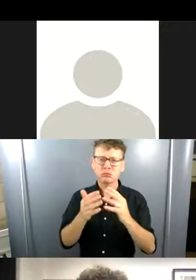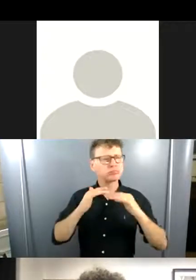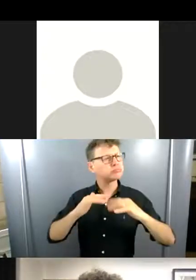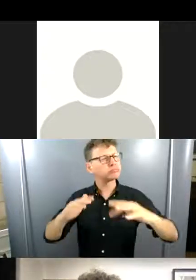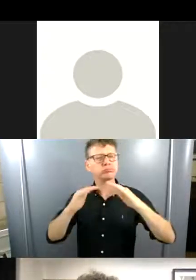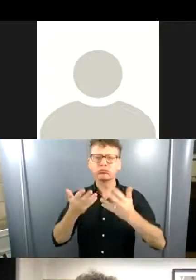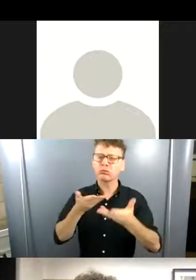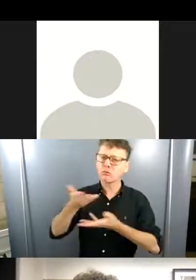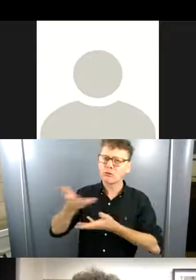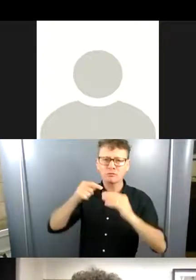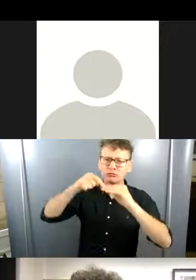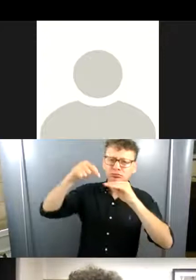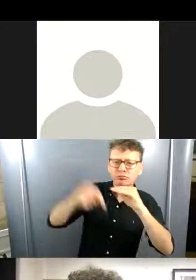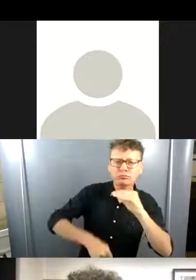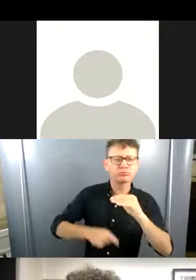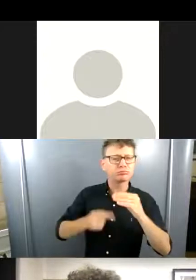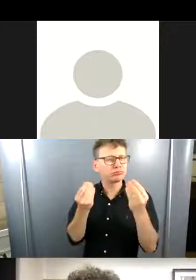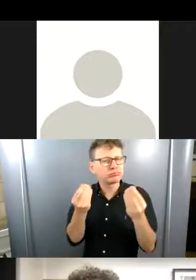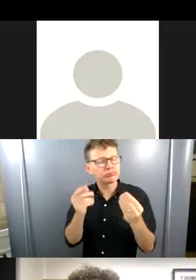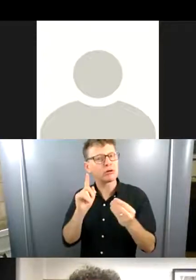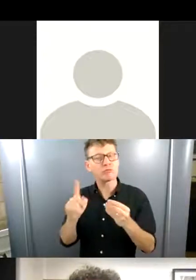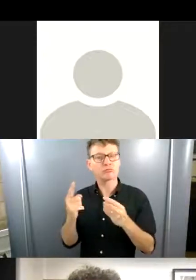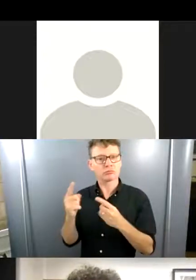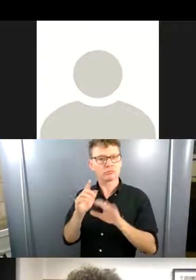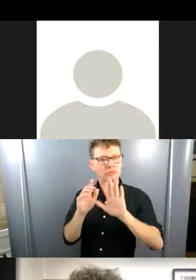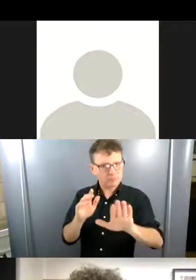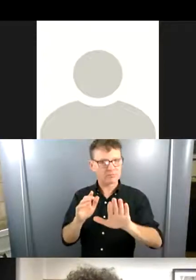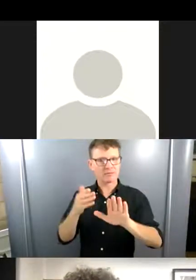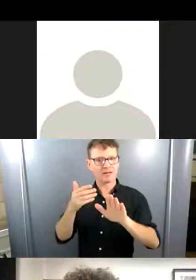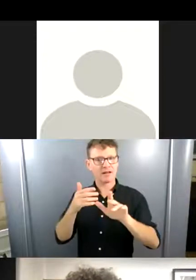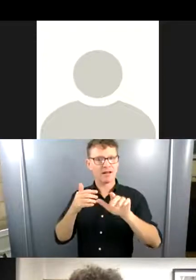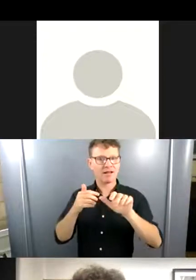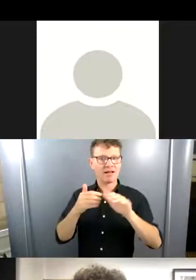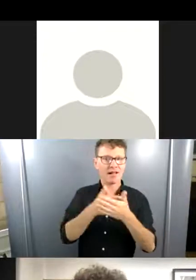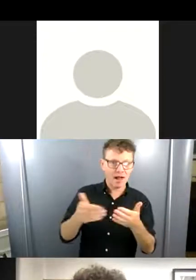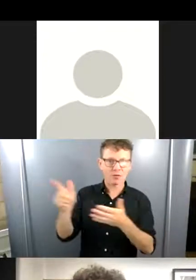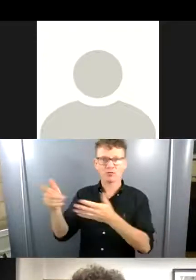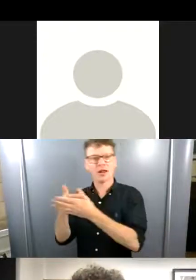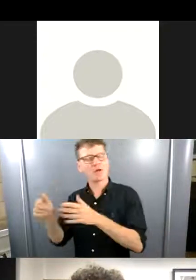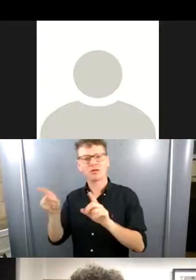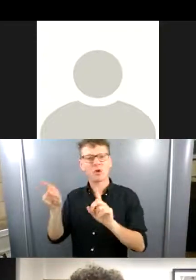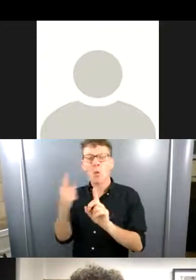and there was only really one point where I noticed that Nancy switched into Yolŋu-matha which